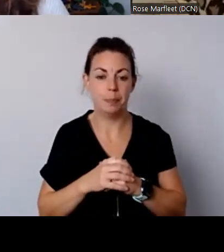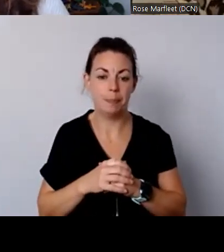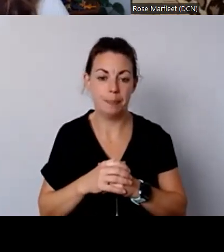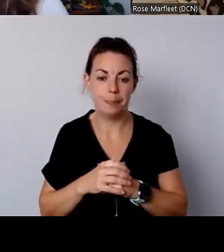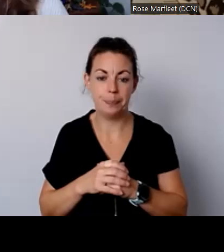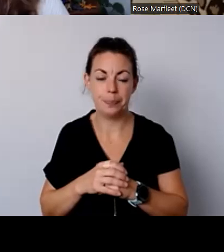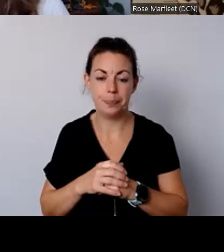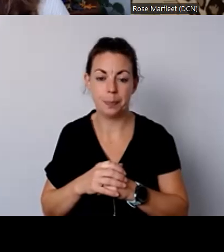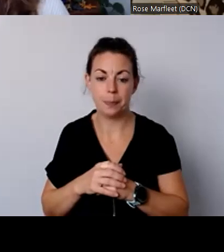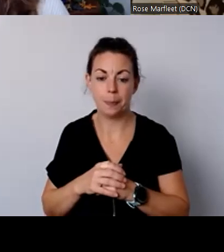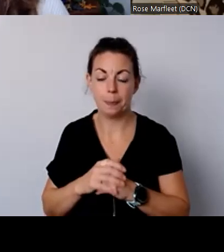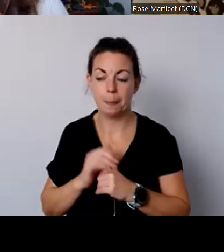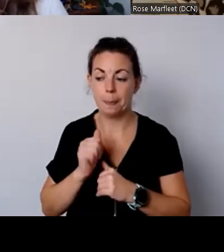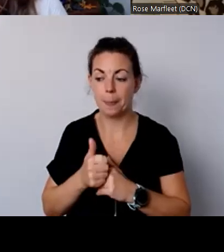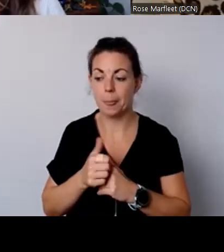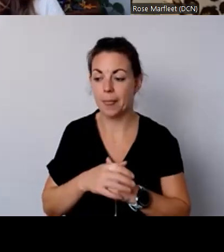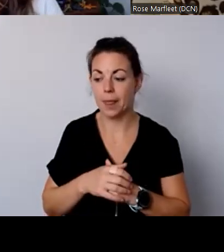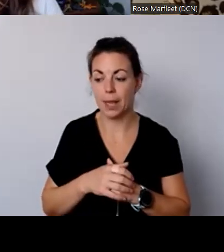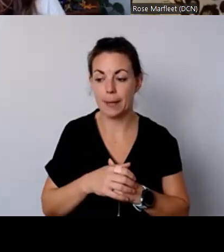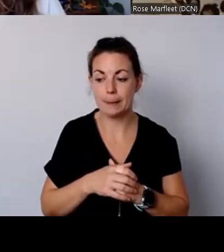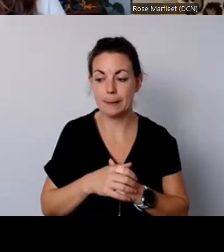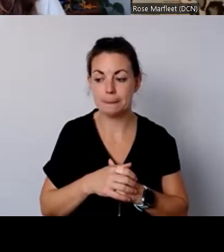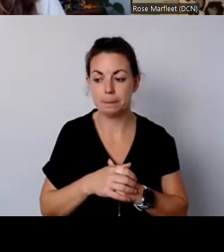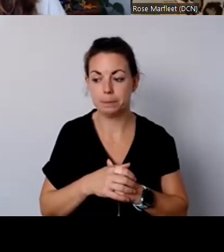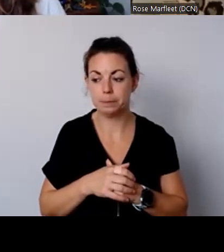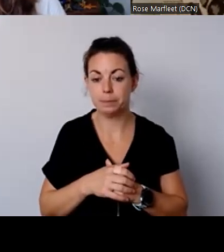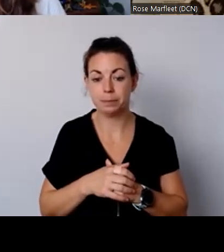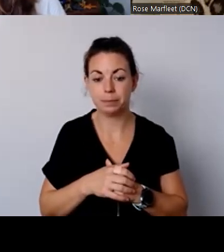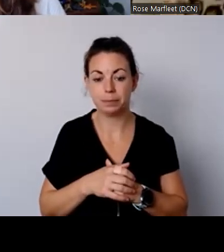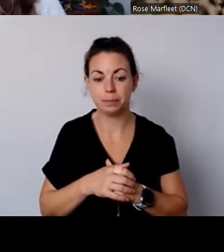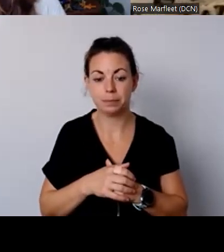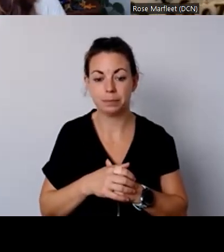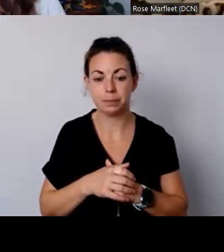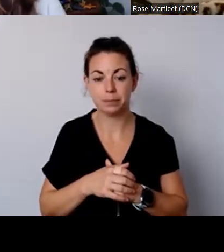Great. Thank you. If anyone's got any more, we've gone through